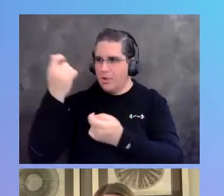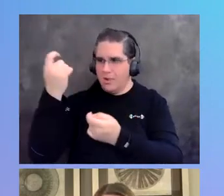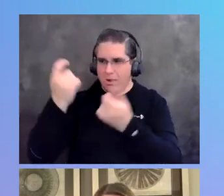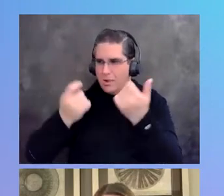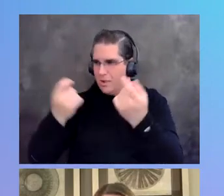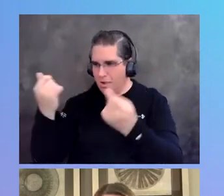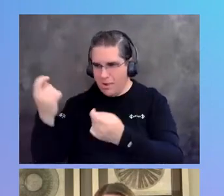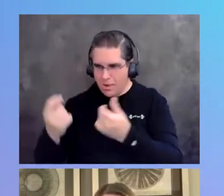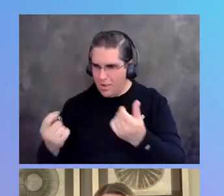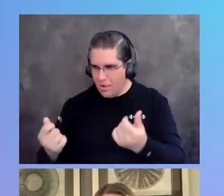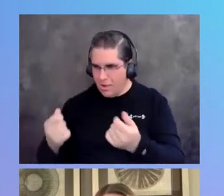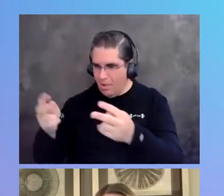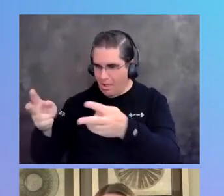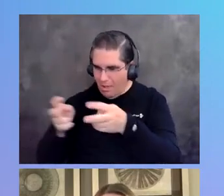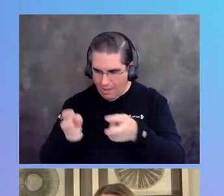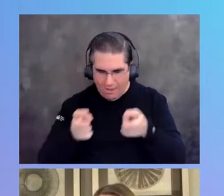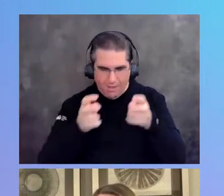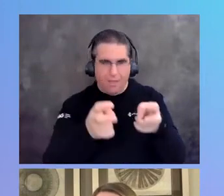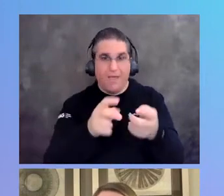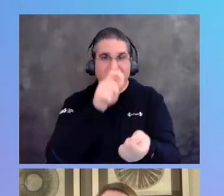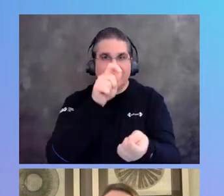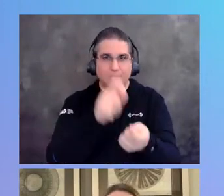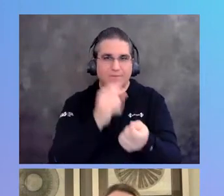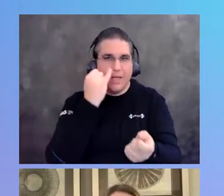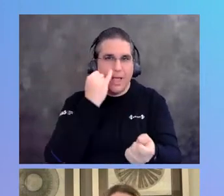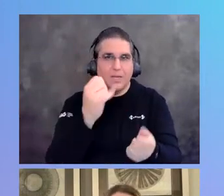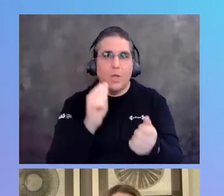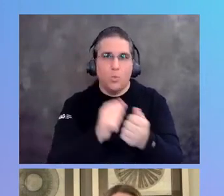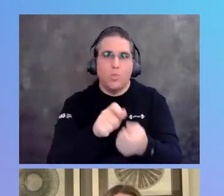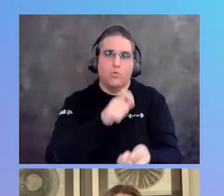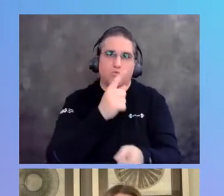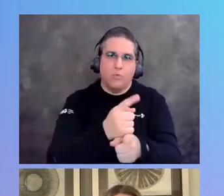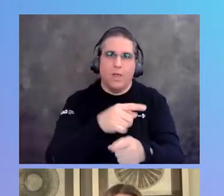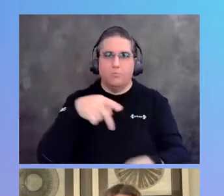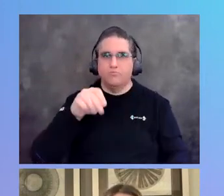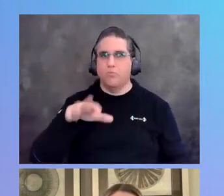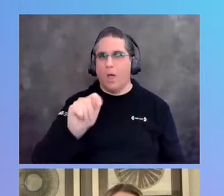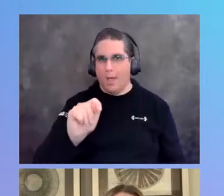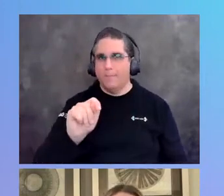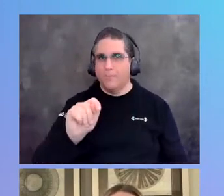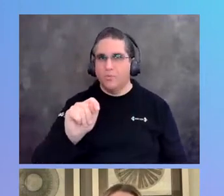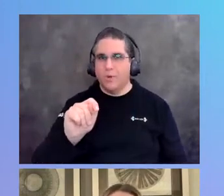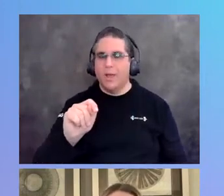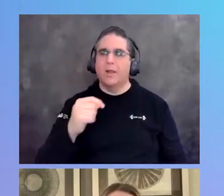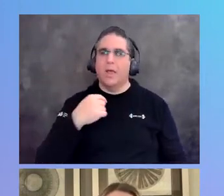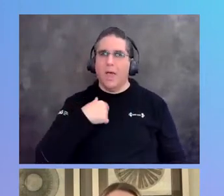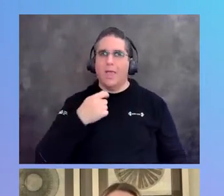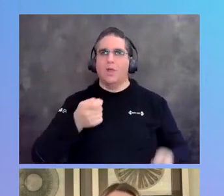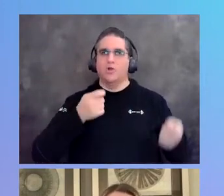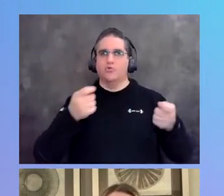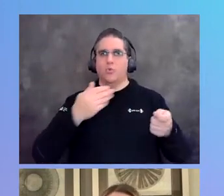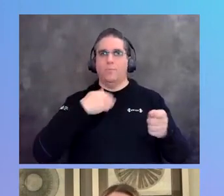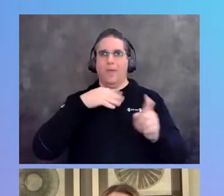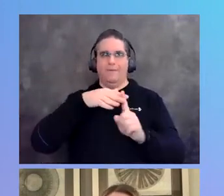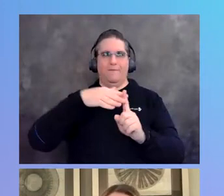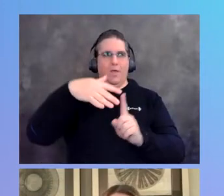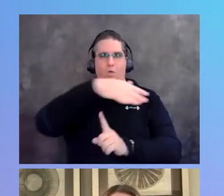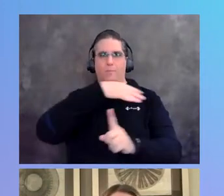that prompting and then I get a little bit more specific, and then I say, hey, I want this resource. I I'm controlling the